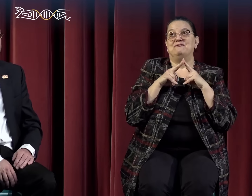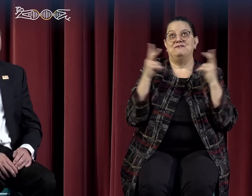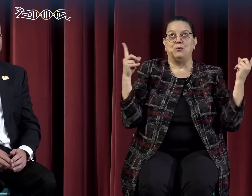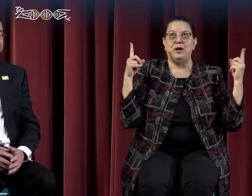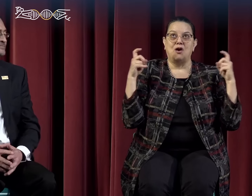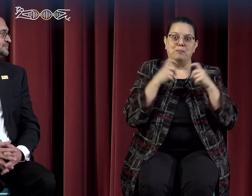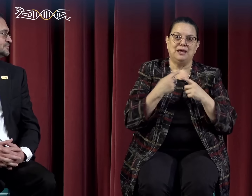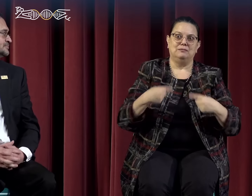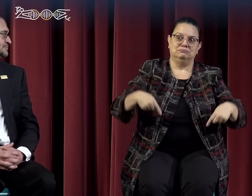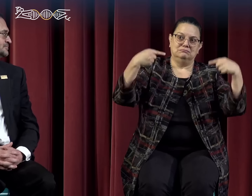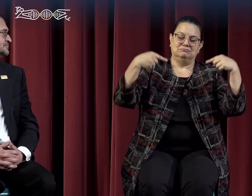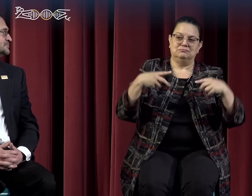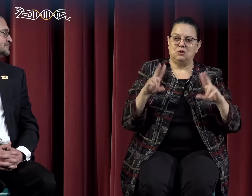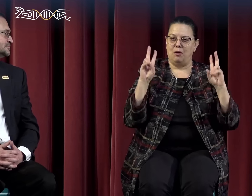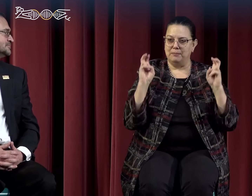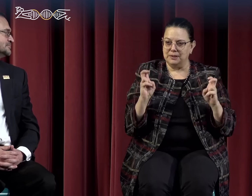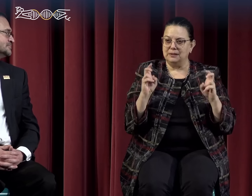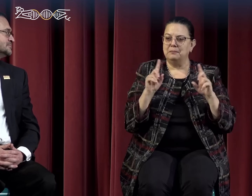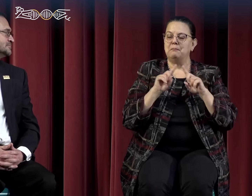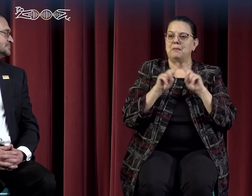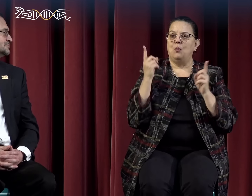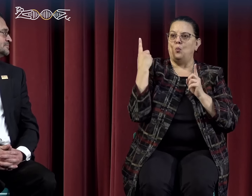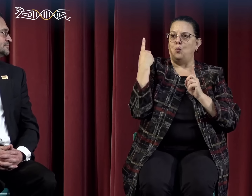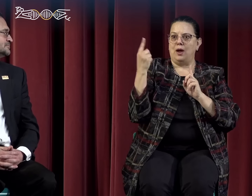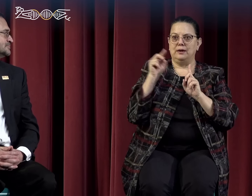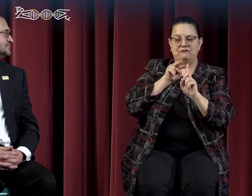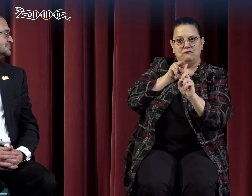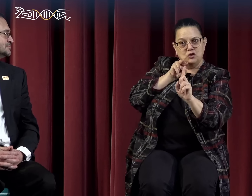children they have, this is complicated and controversial.